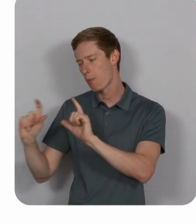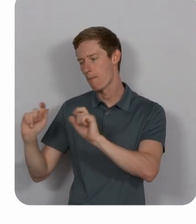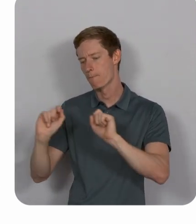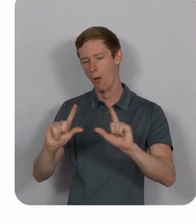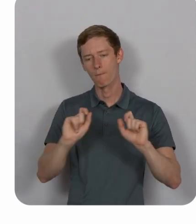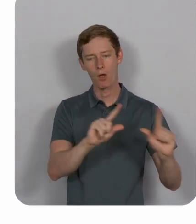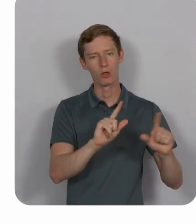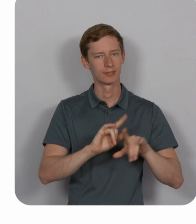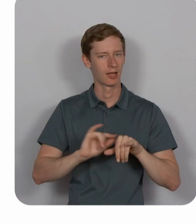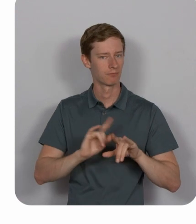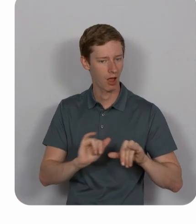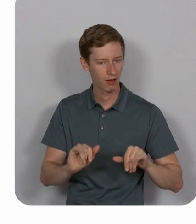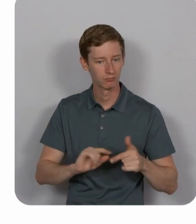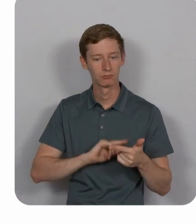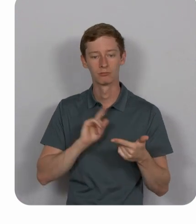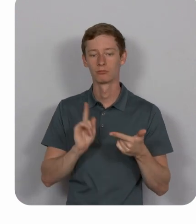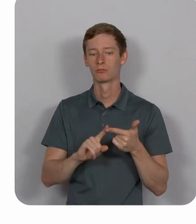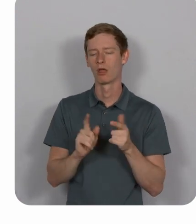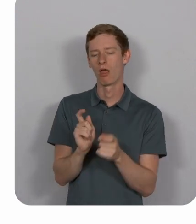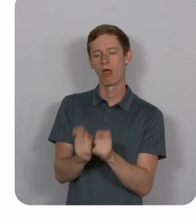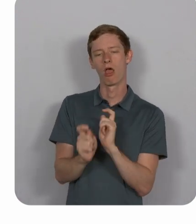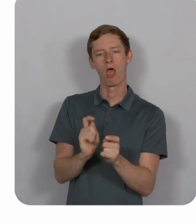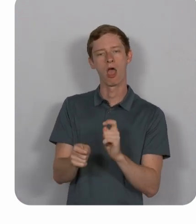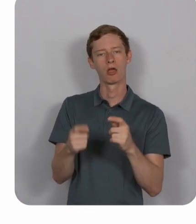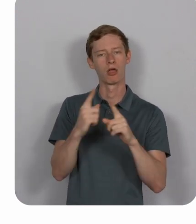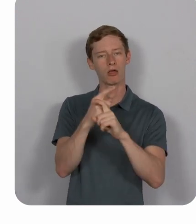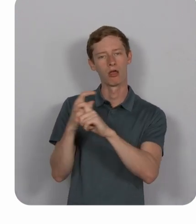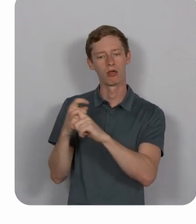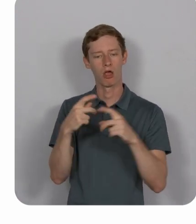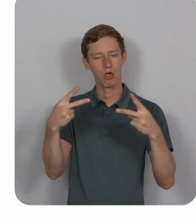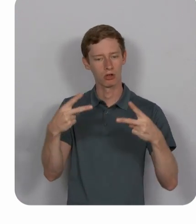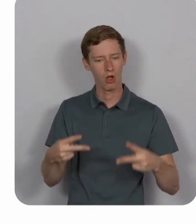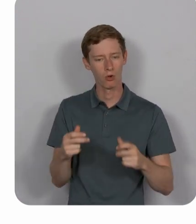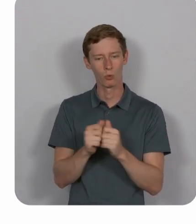Two, edit code with syntax highlighting and inline suggestions.